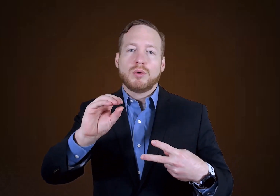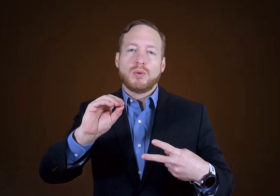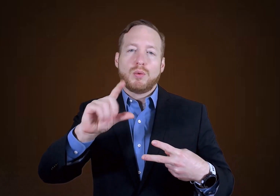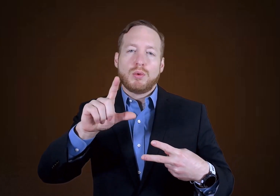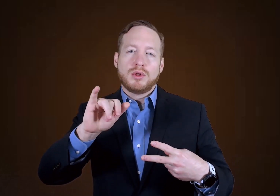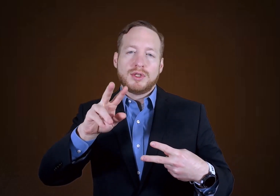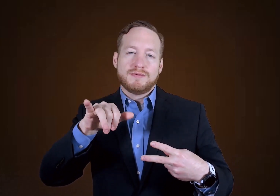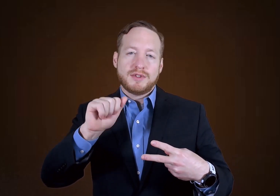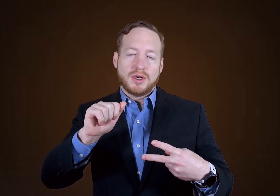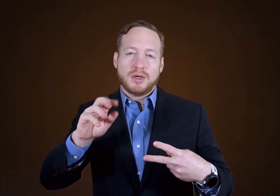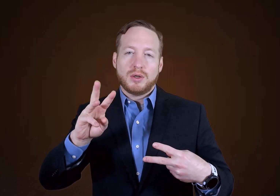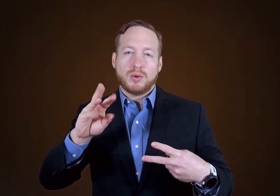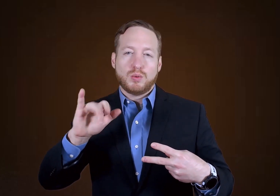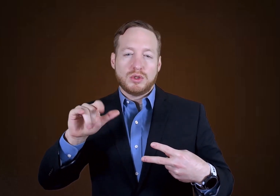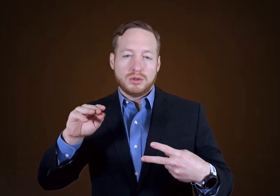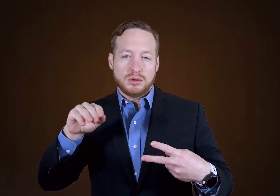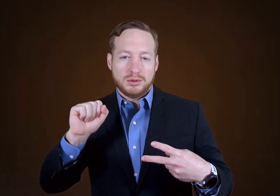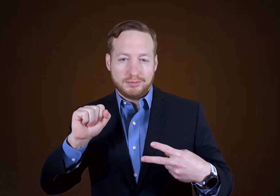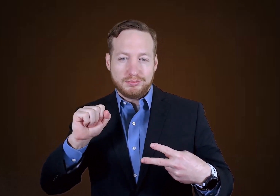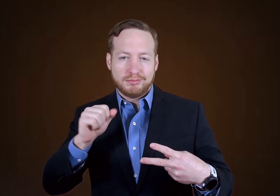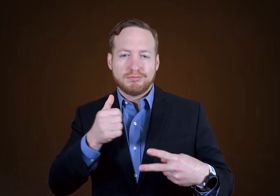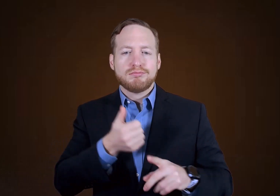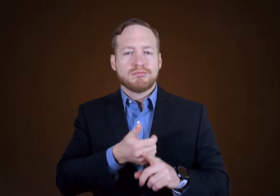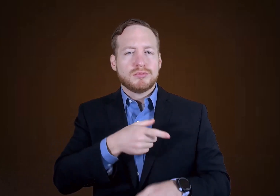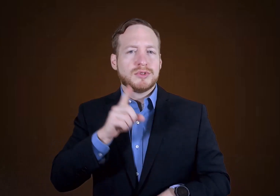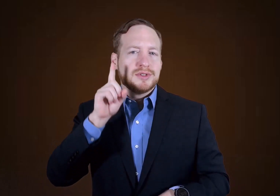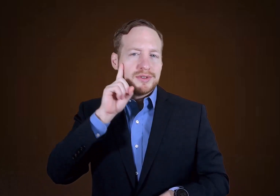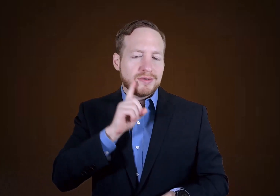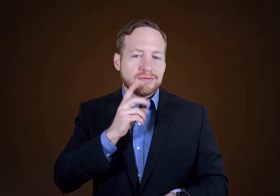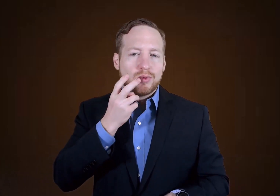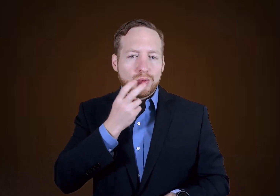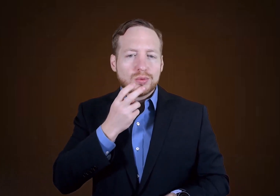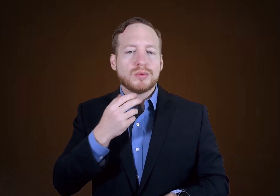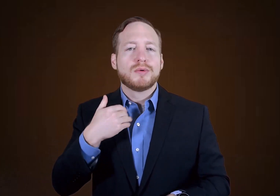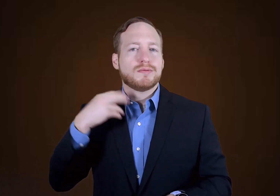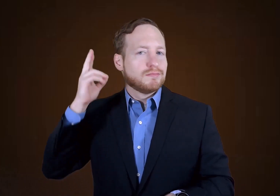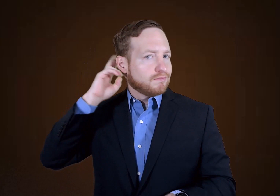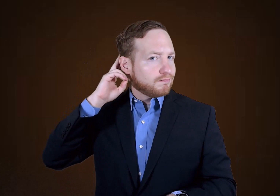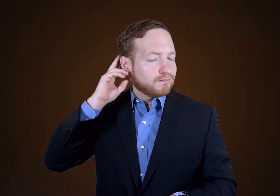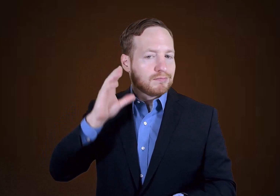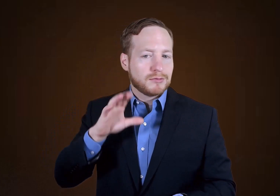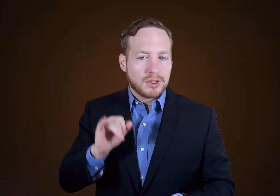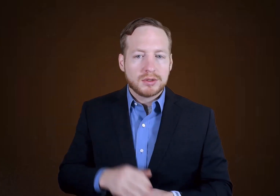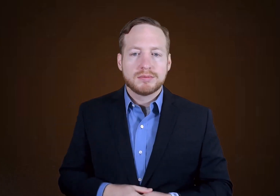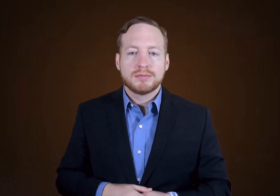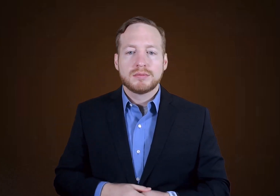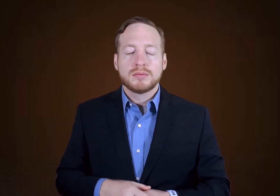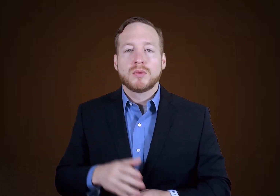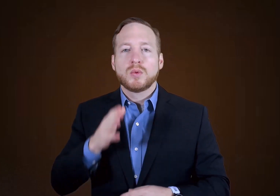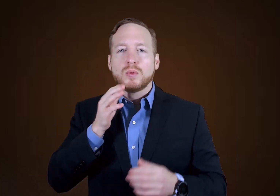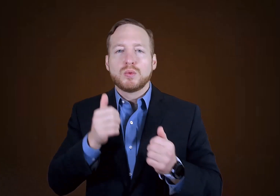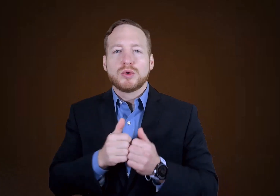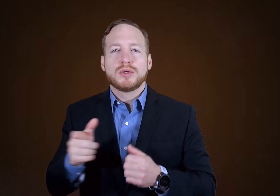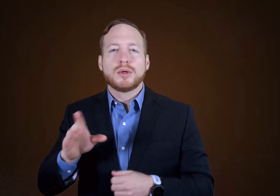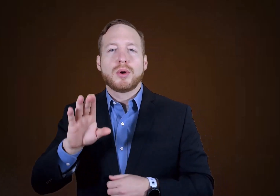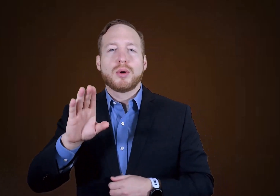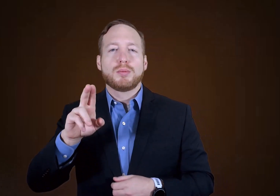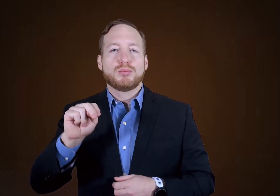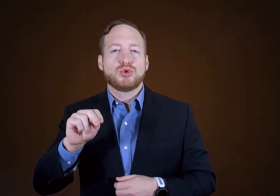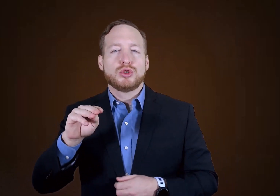the first one will be Olivia Williams she is deaf and oral and a cochlear implant user